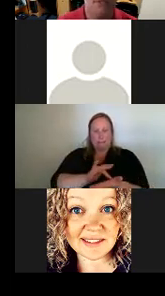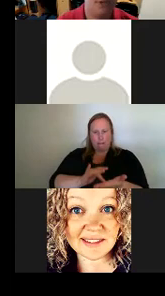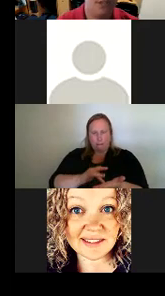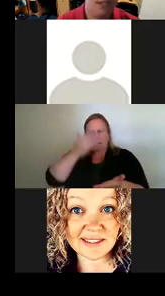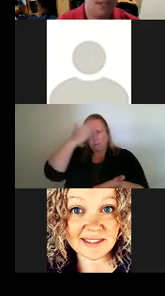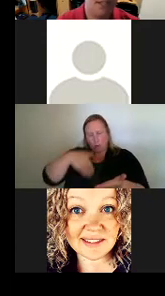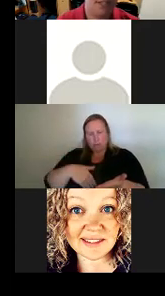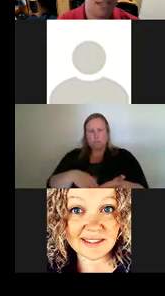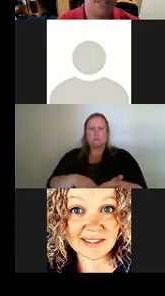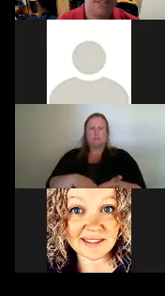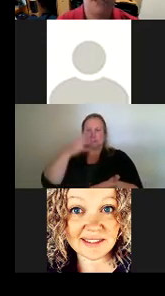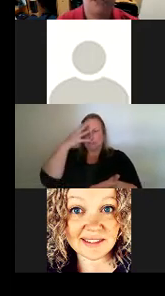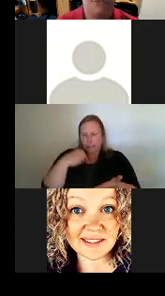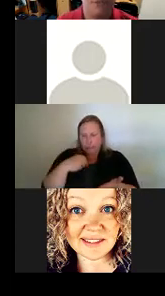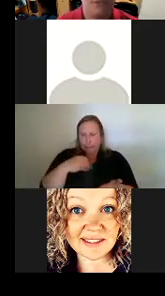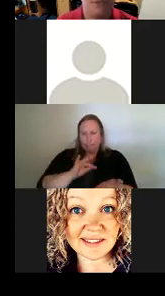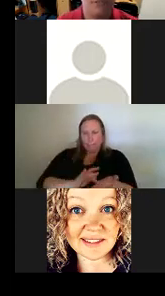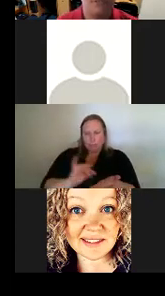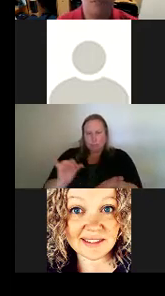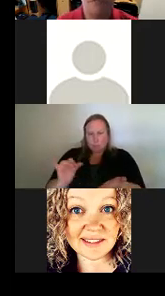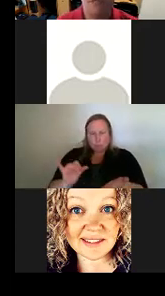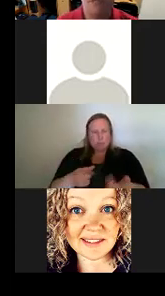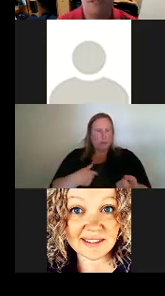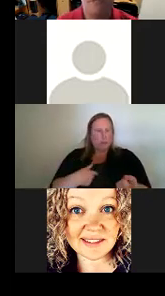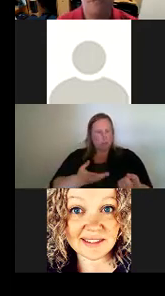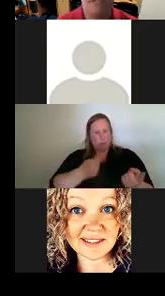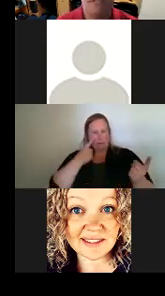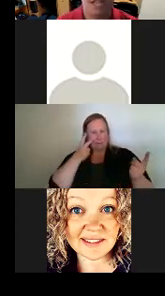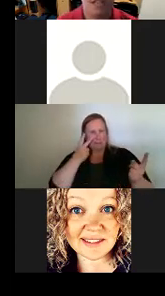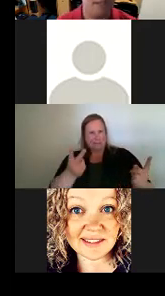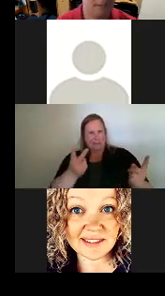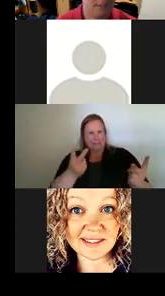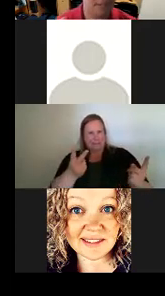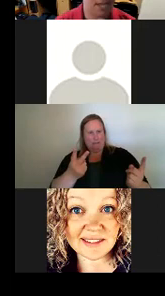I HAVE THOSE HERE SO YOU HAVE A REFERENCE OF THE DESIGN THAT